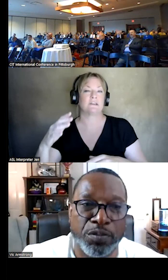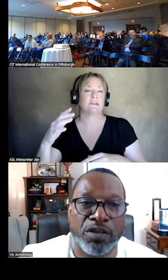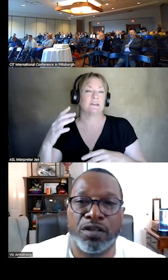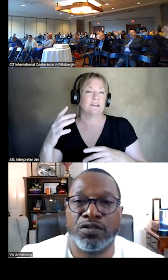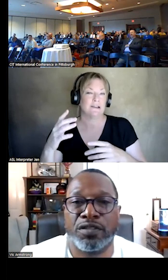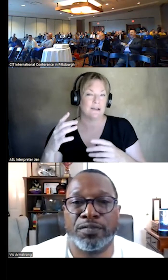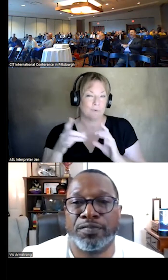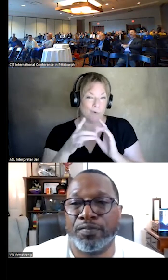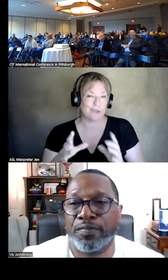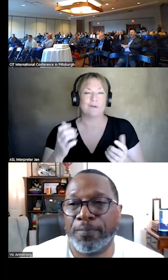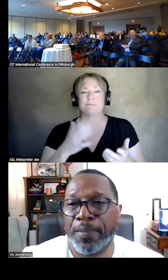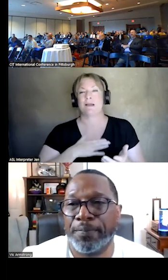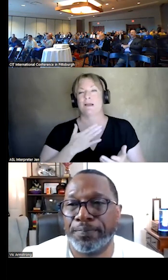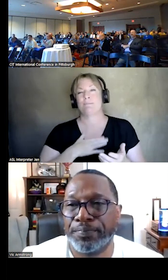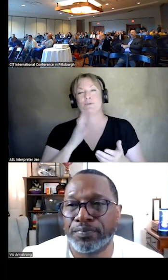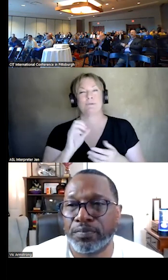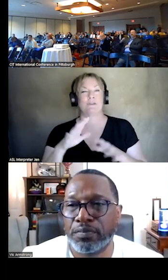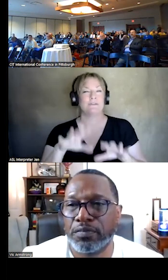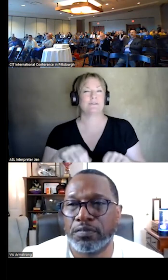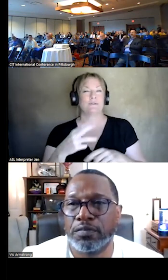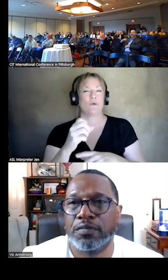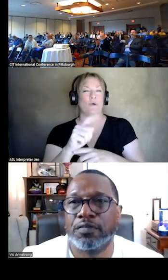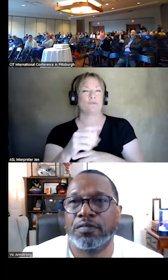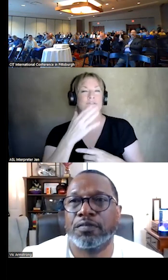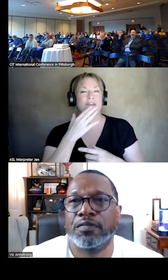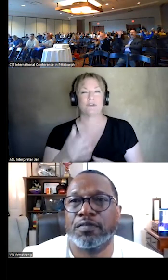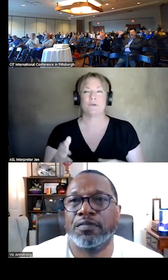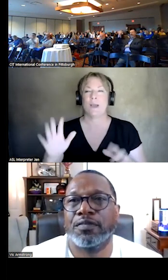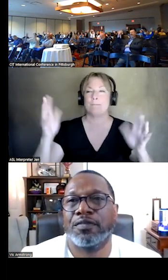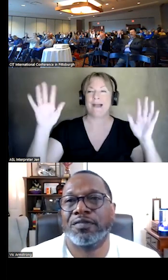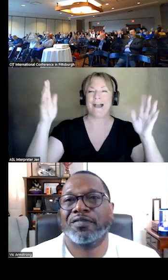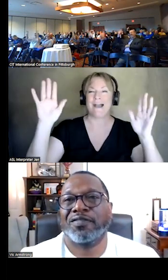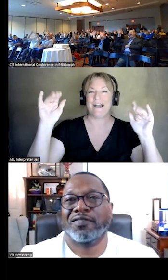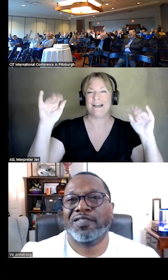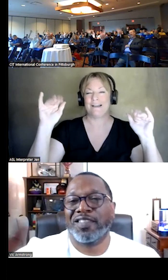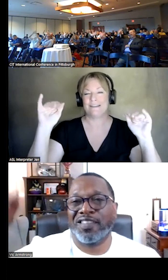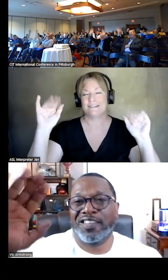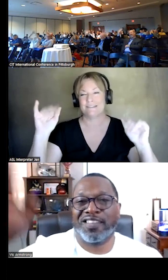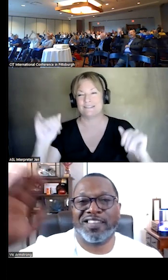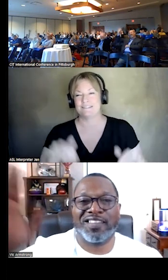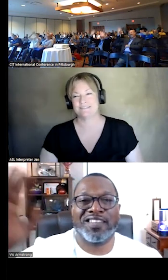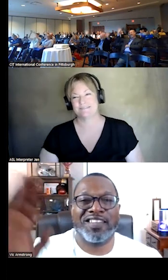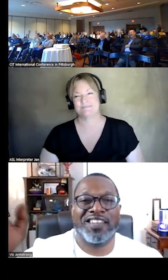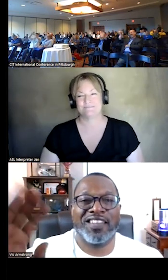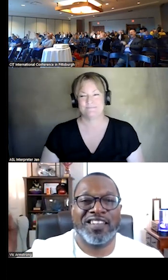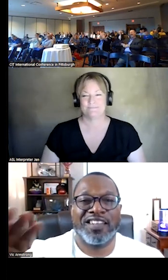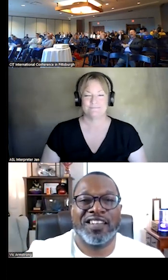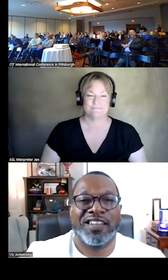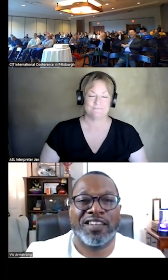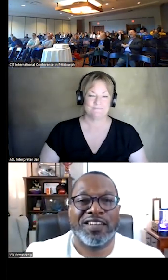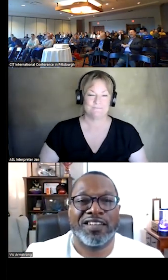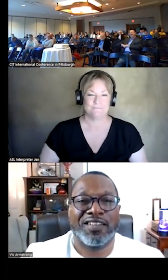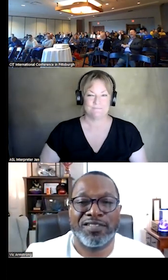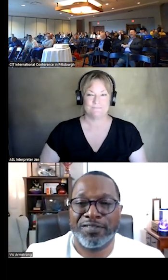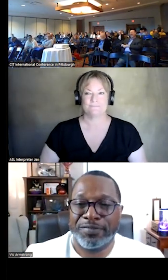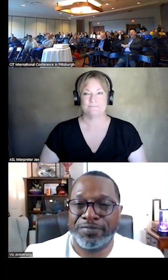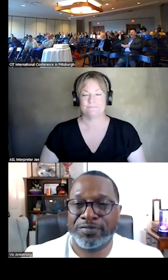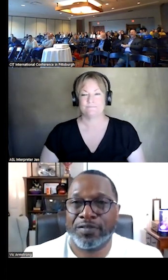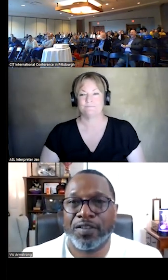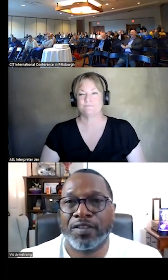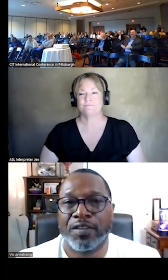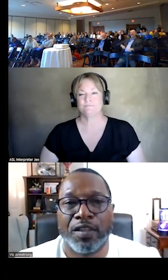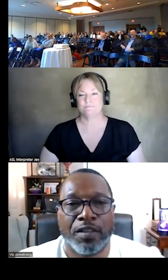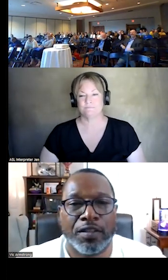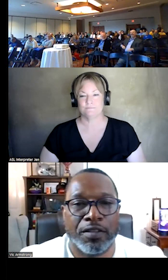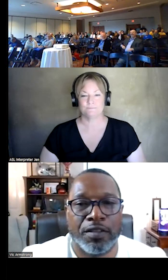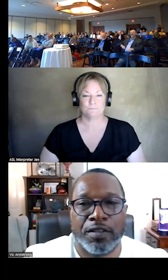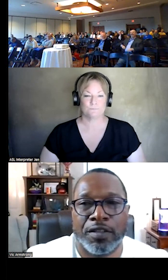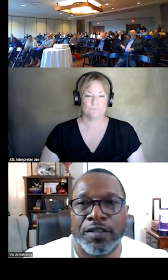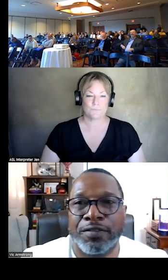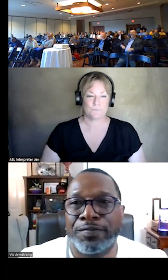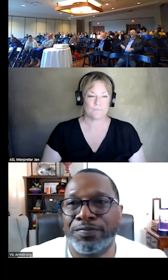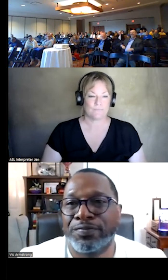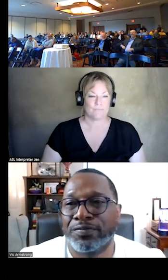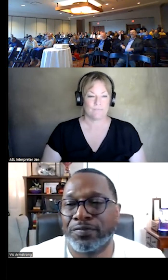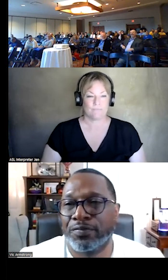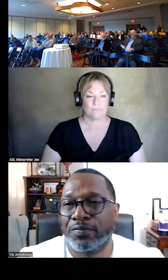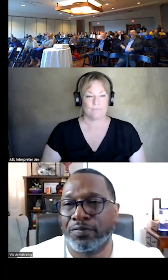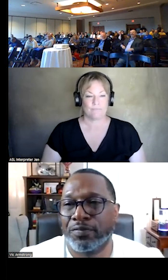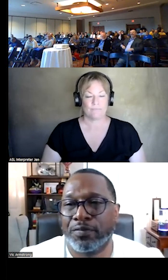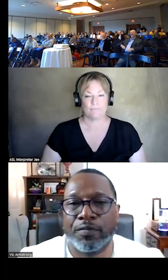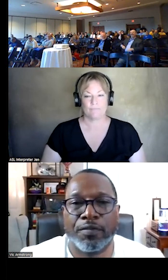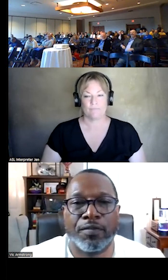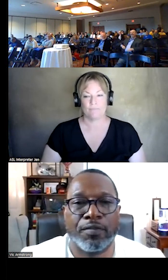ONE, TWO, THREE, BYE! >> BYE!